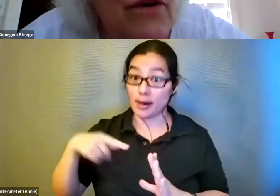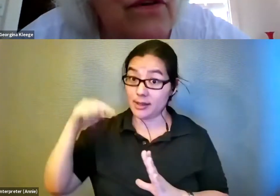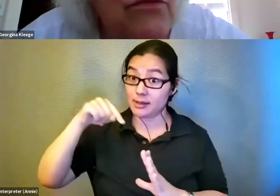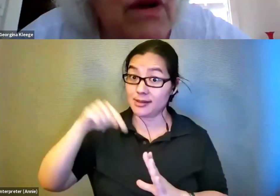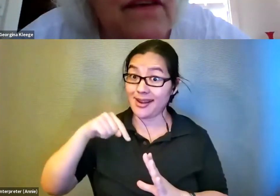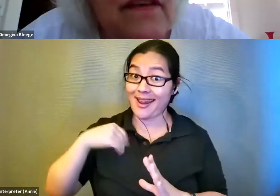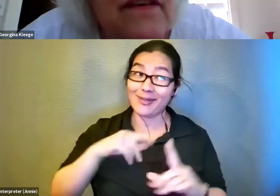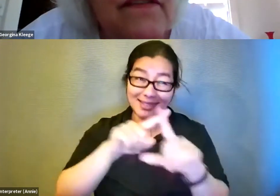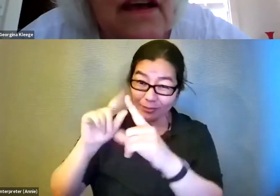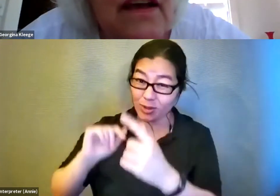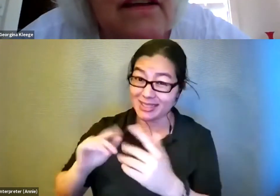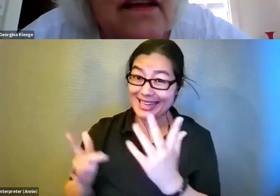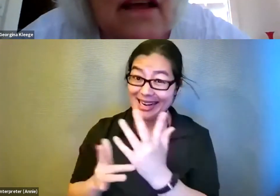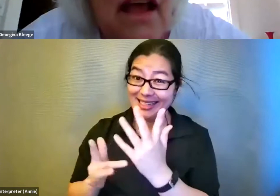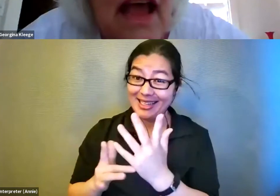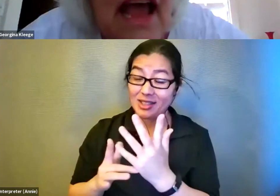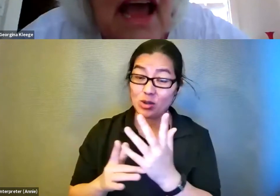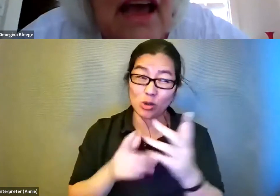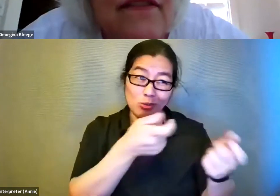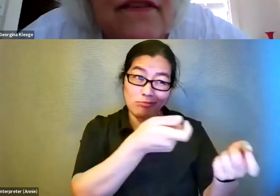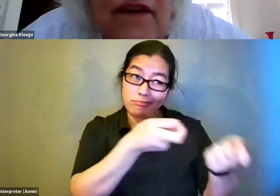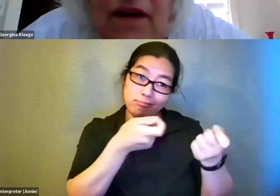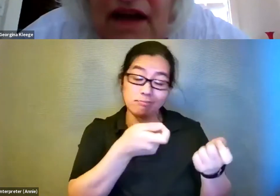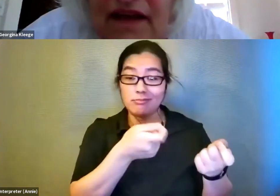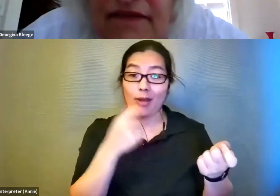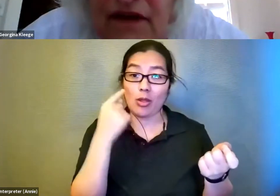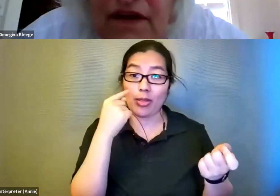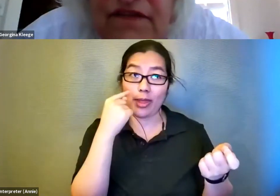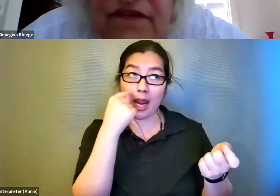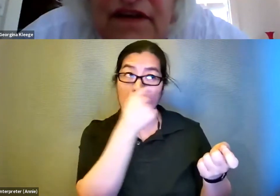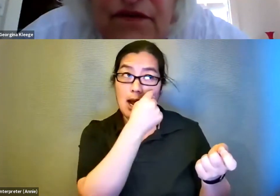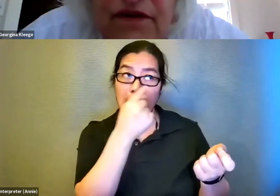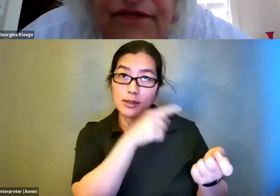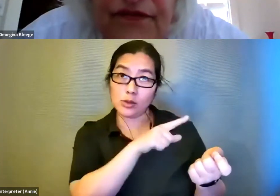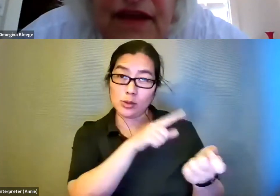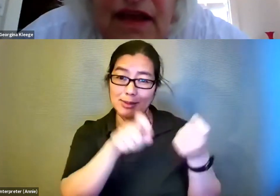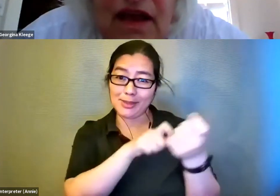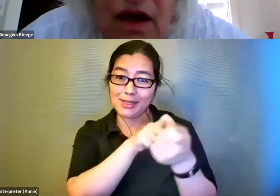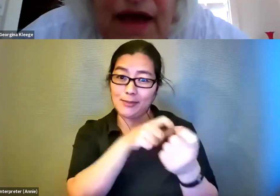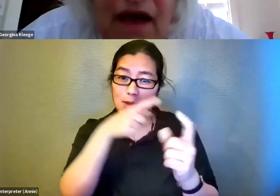first rather than second. And so I guess the question is sort of thinking about